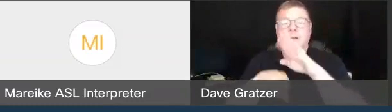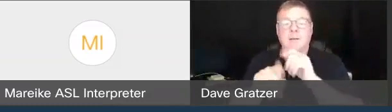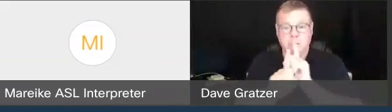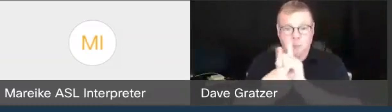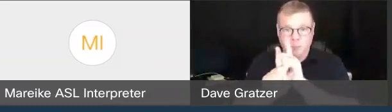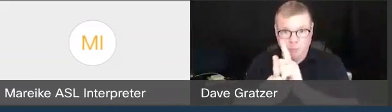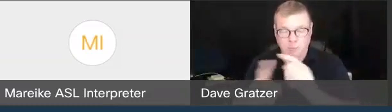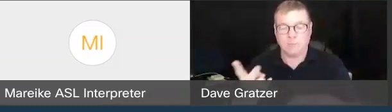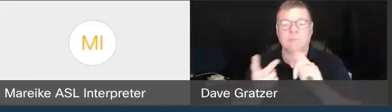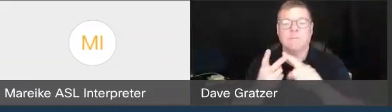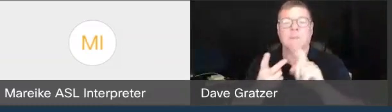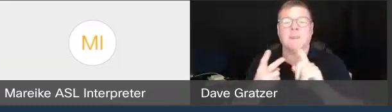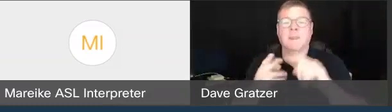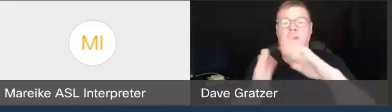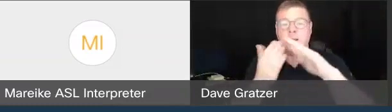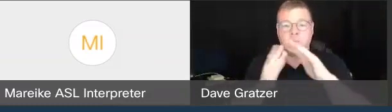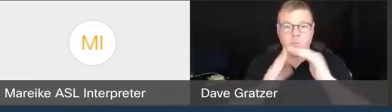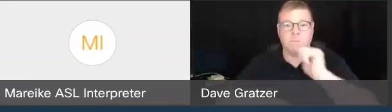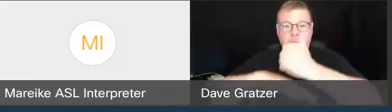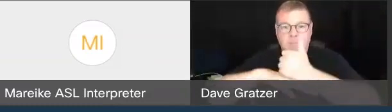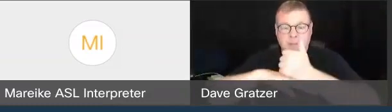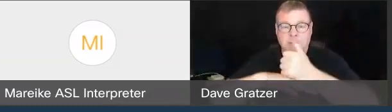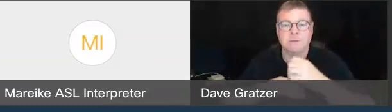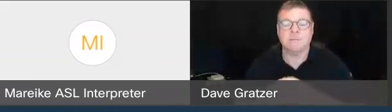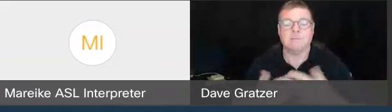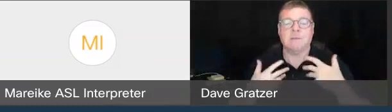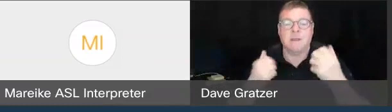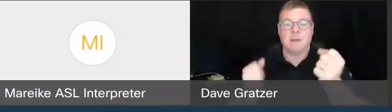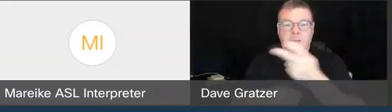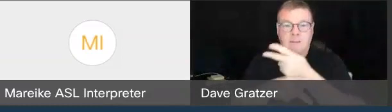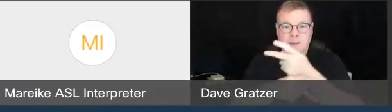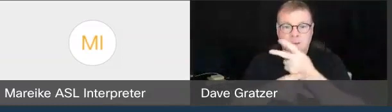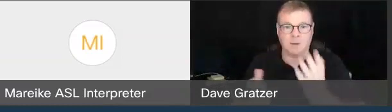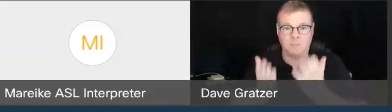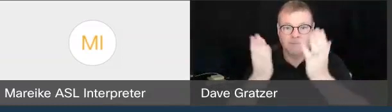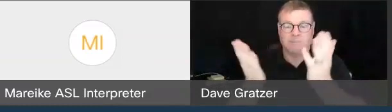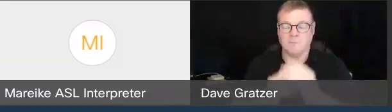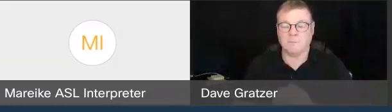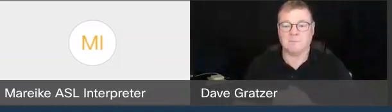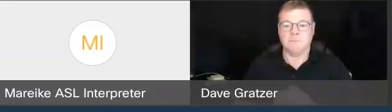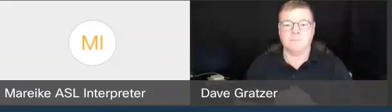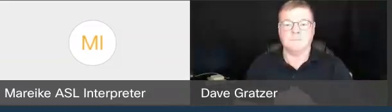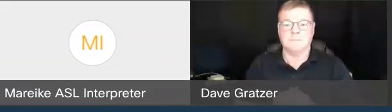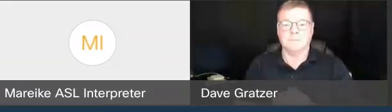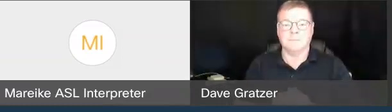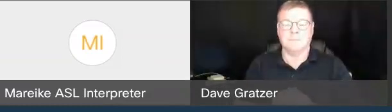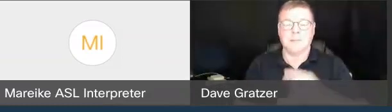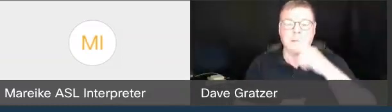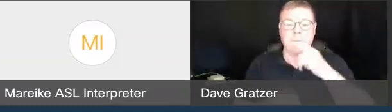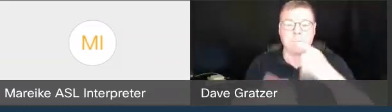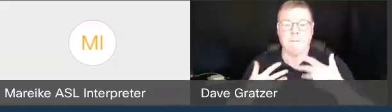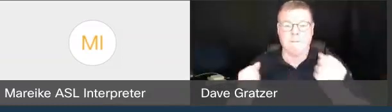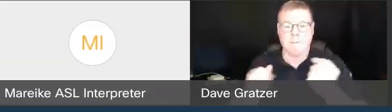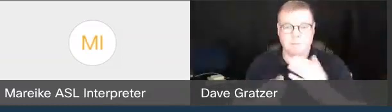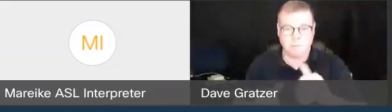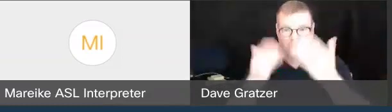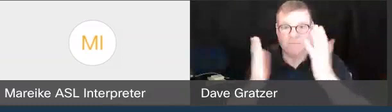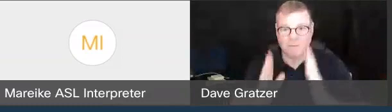followed by community-based healthcare providers, public health providers we have 26%